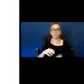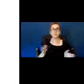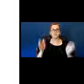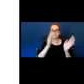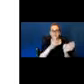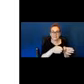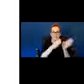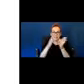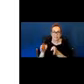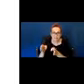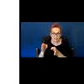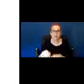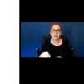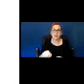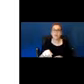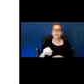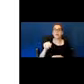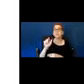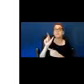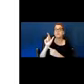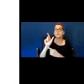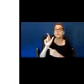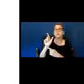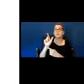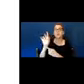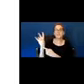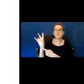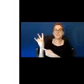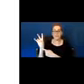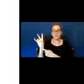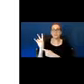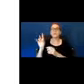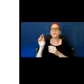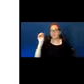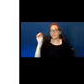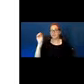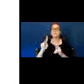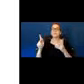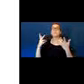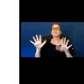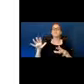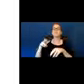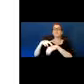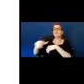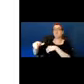only 27% have ever seen their PCP. But when entrusted with our team,